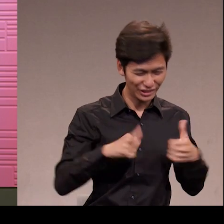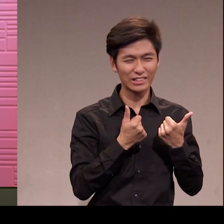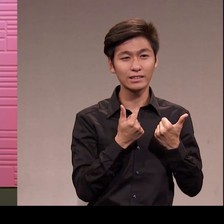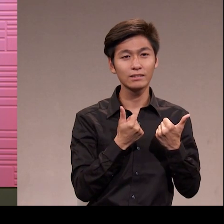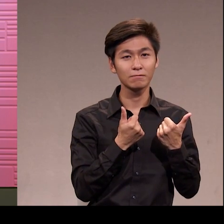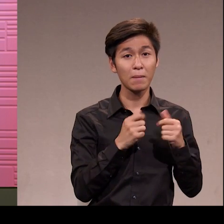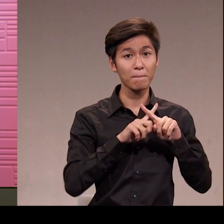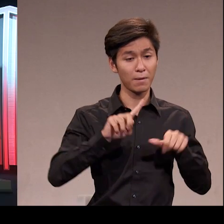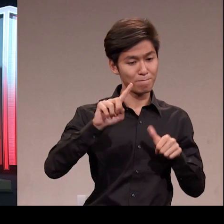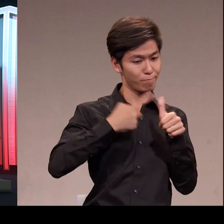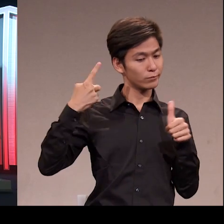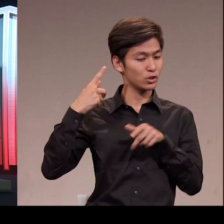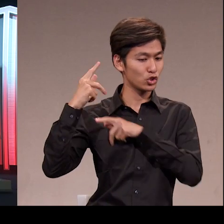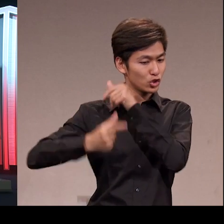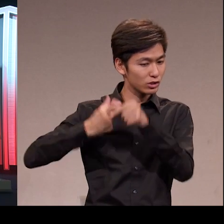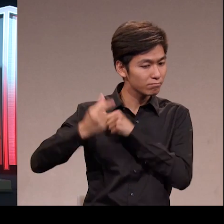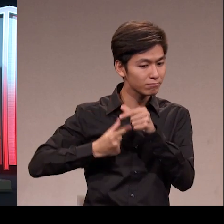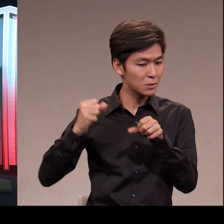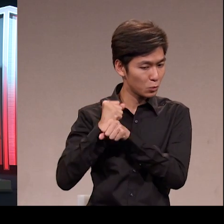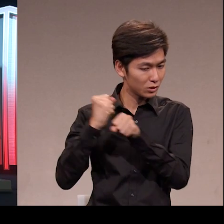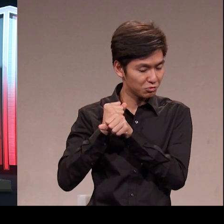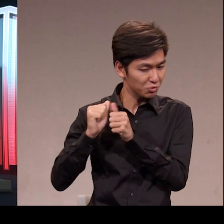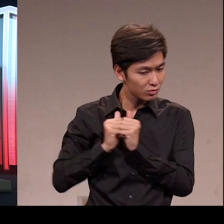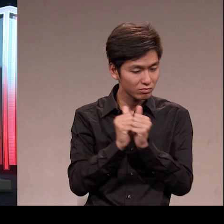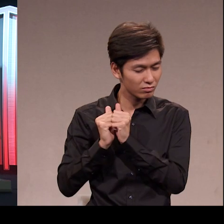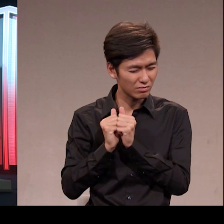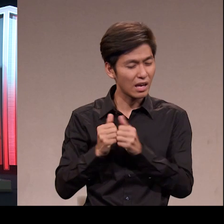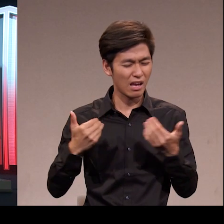But our pioneer generation worked together. They gave of themselves, they sacrificed together